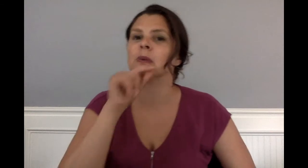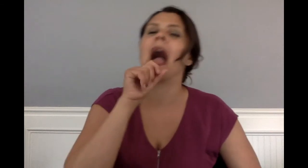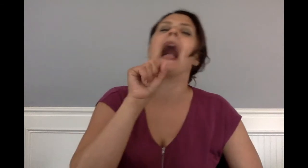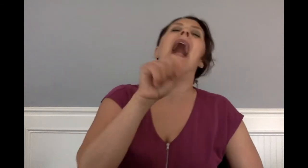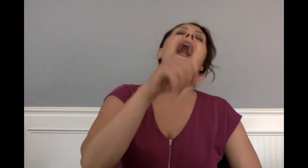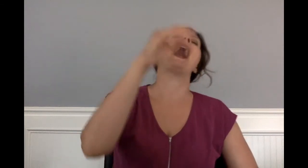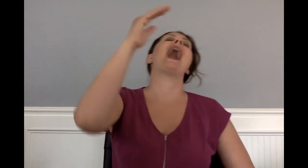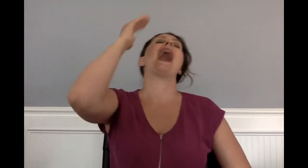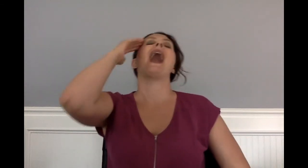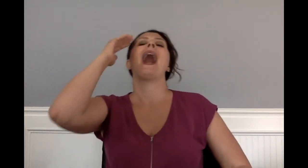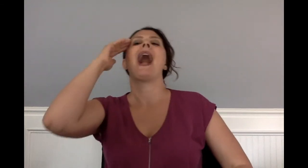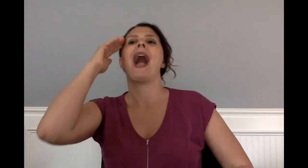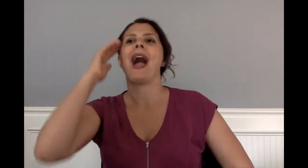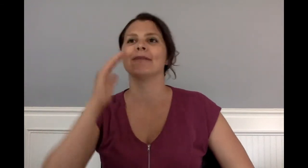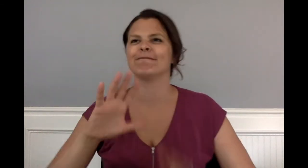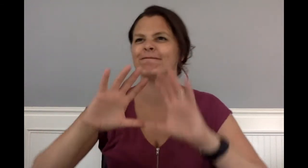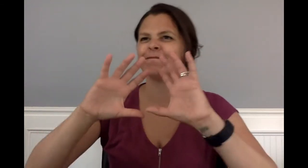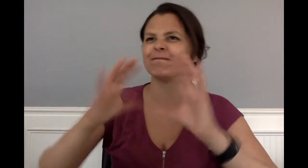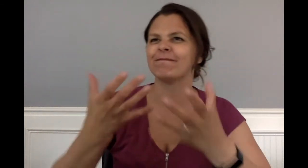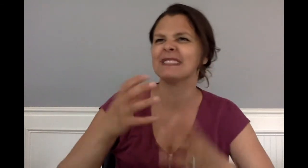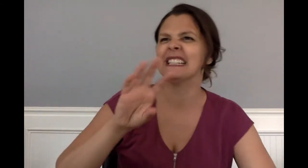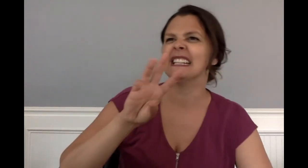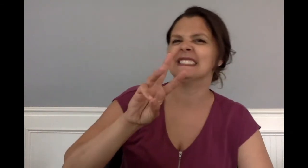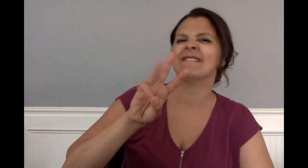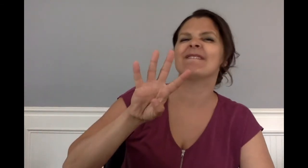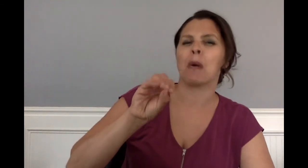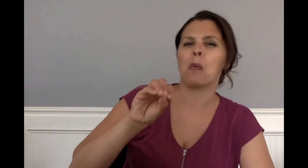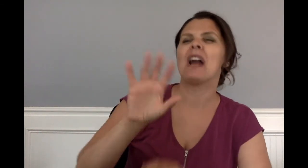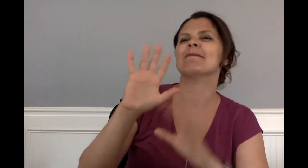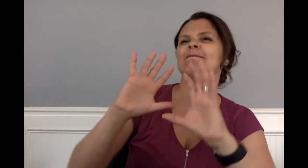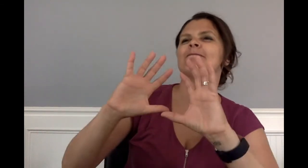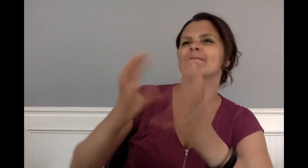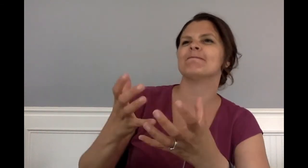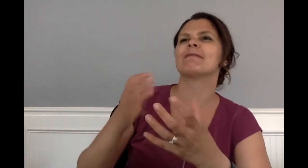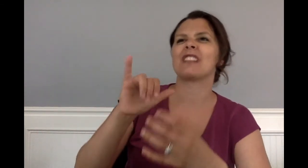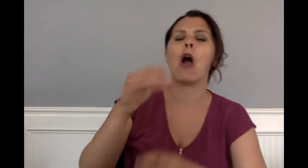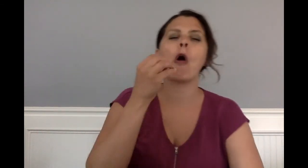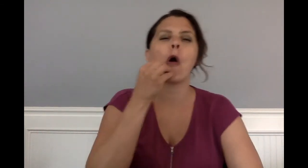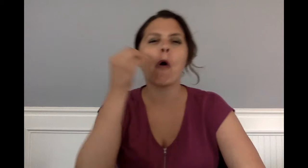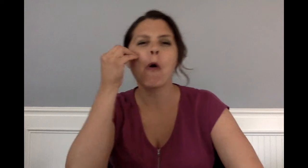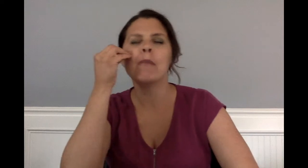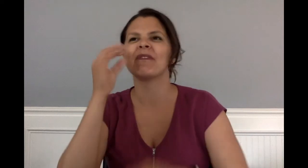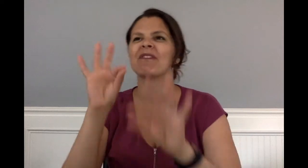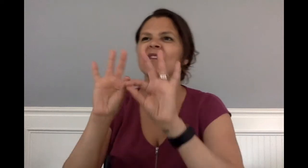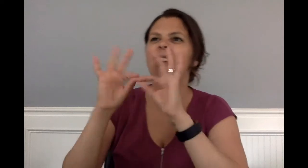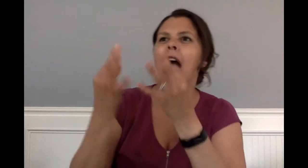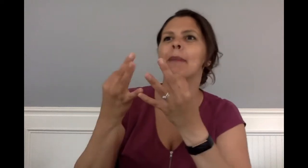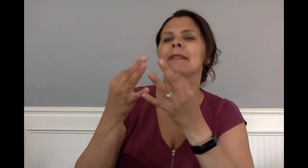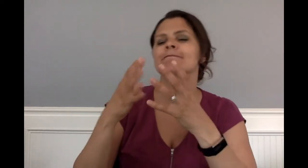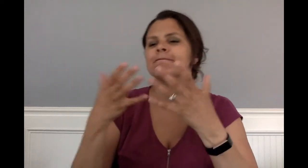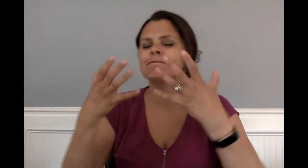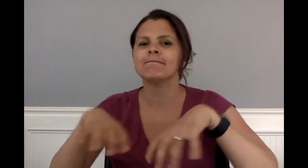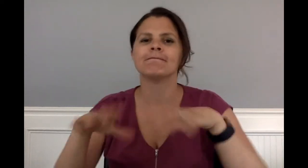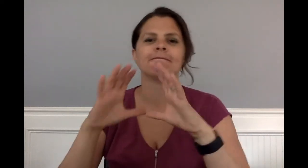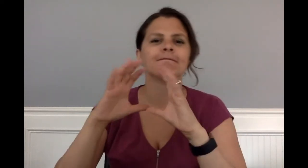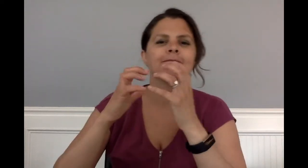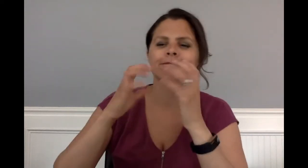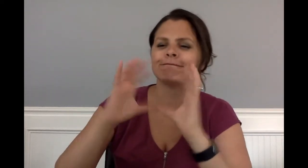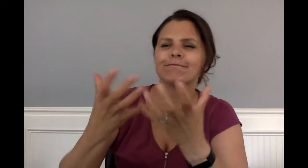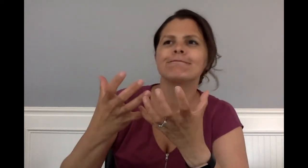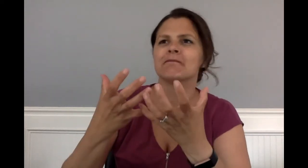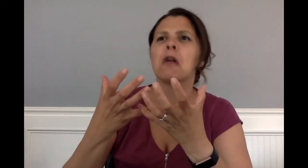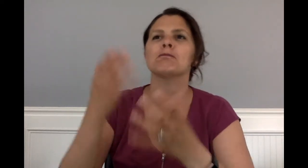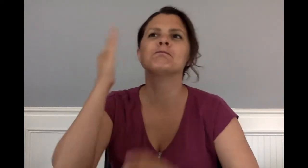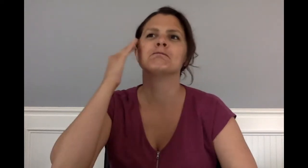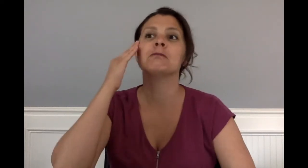“Ah. The six forties. Home and family management.